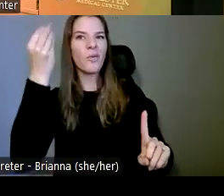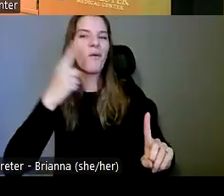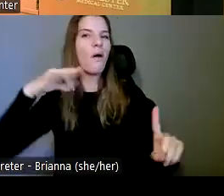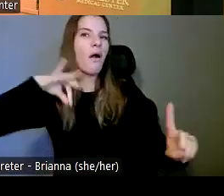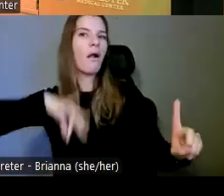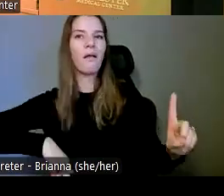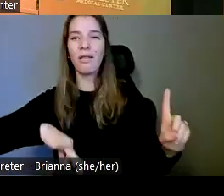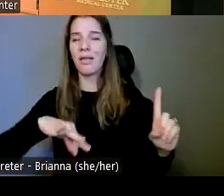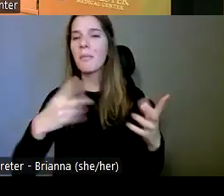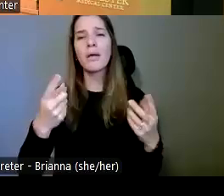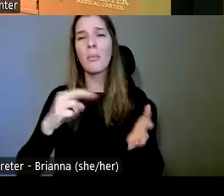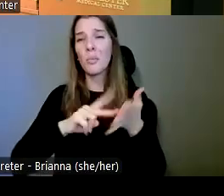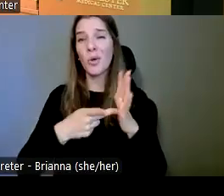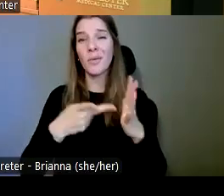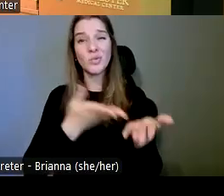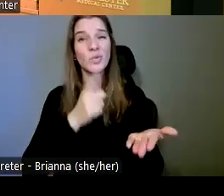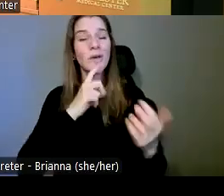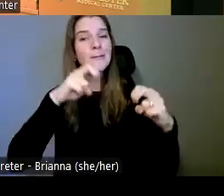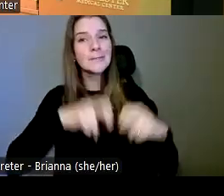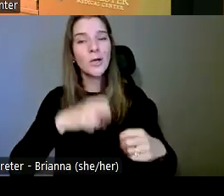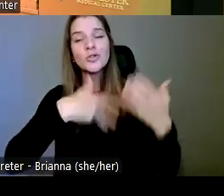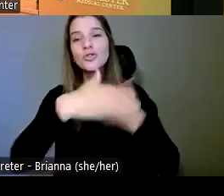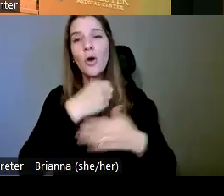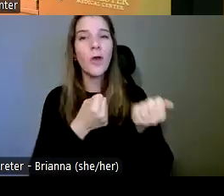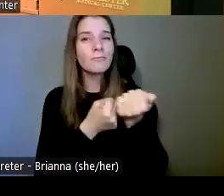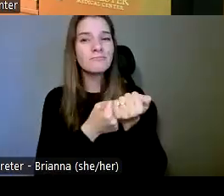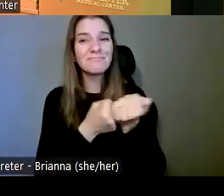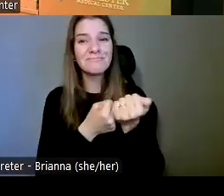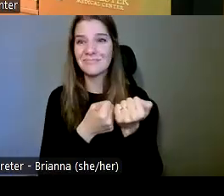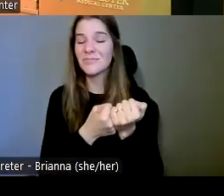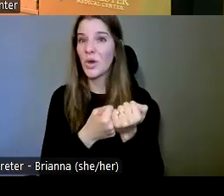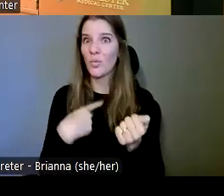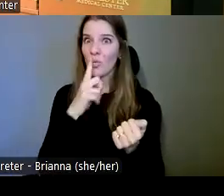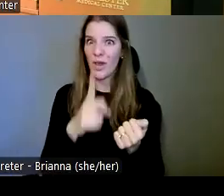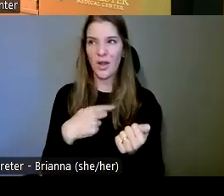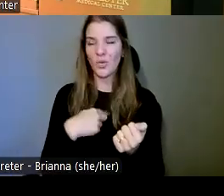relational part I think we for whatever reason we've hugely underemphasized or underappreciated